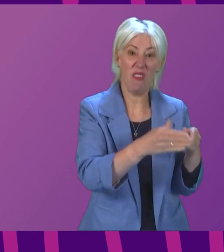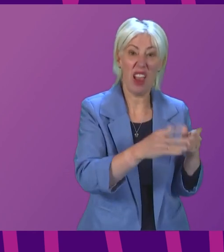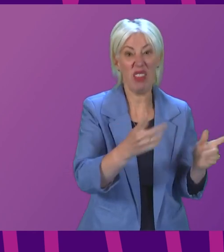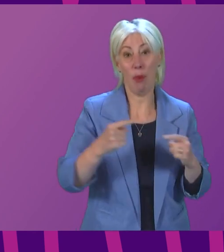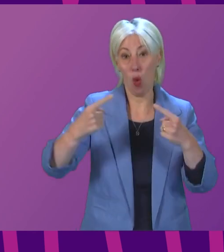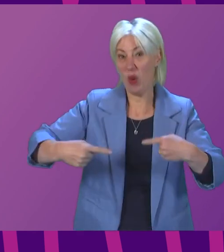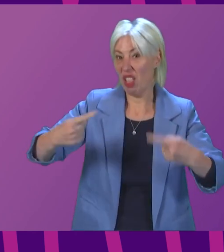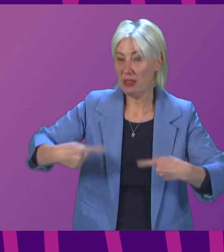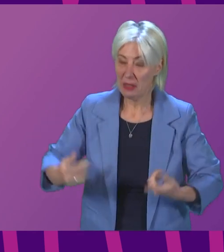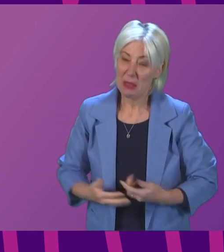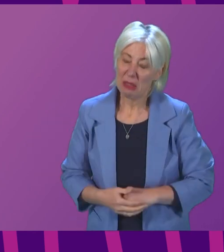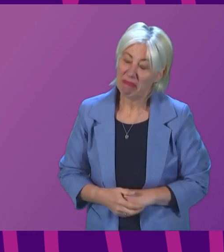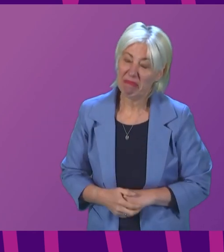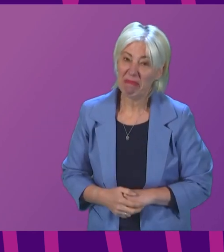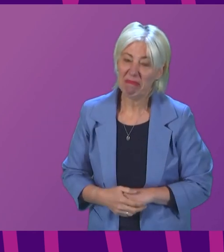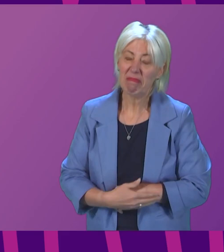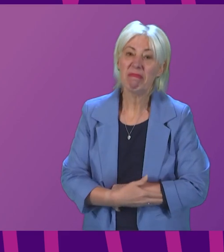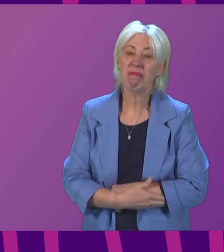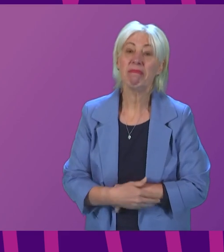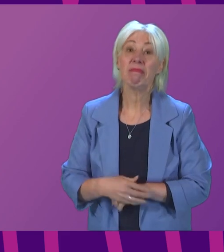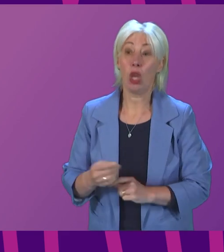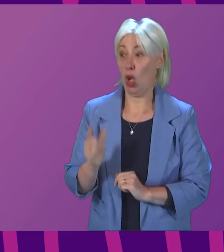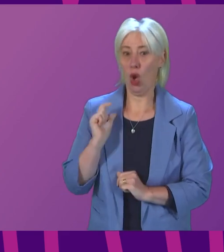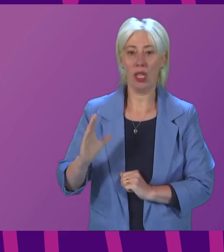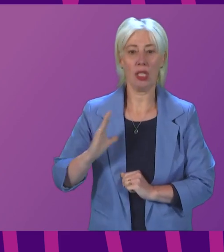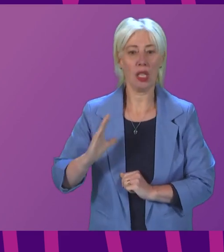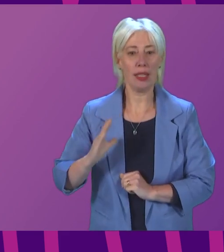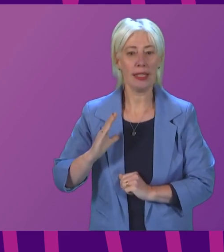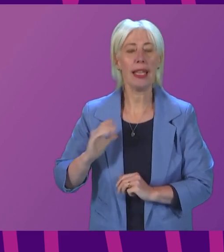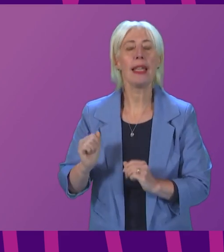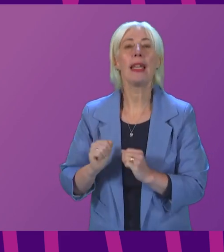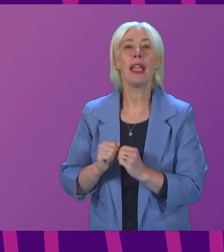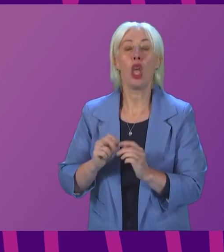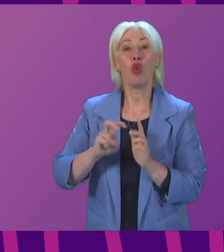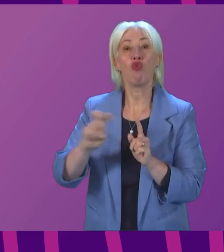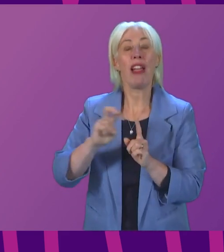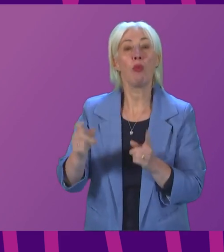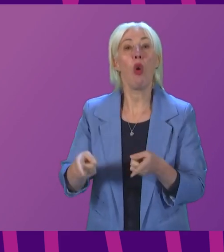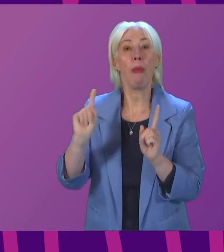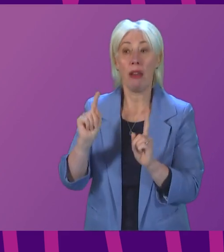On Sunday, the Minister for Transport, Jenny Gilruth, was quoted as saying: